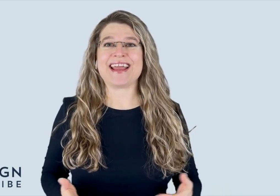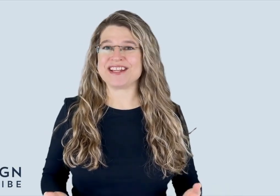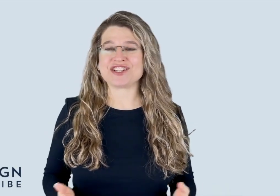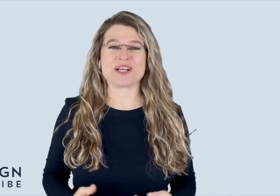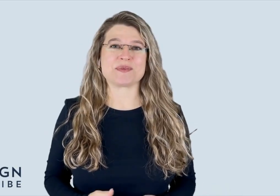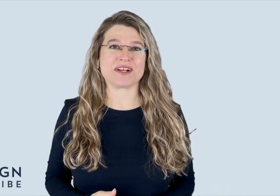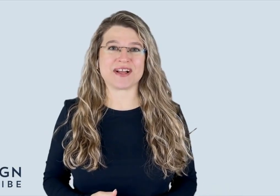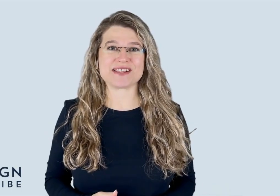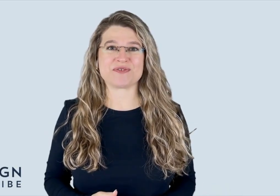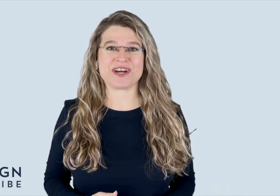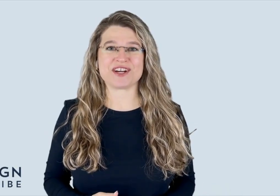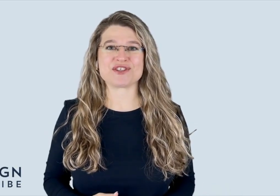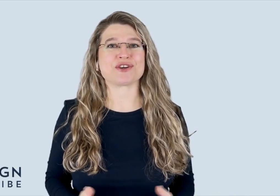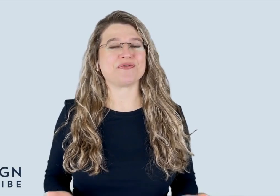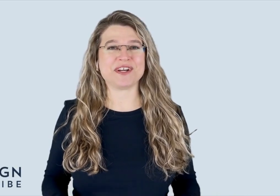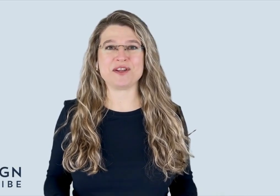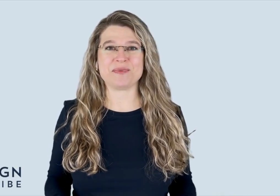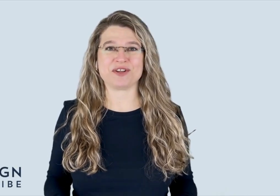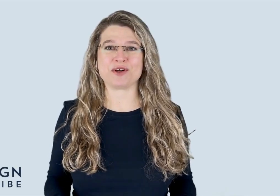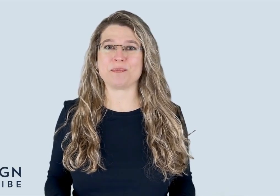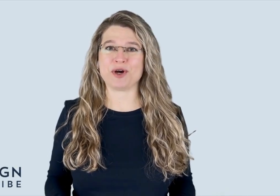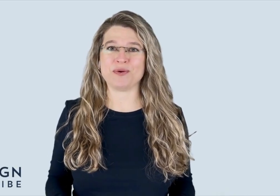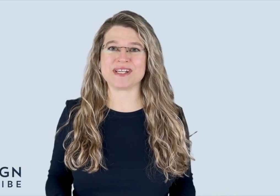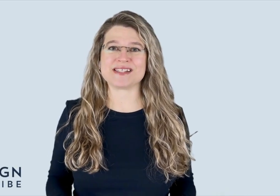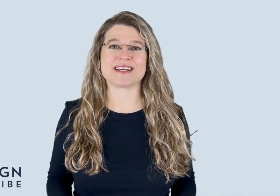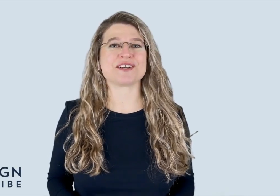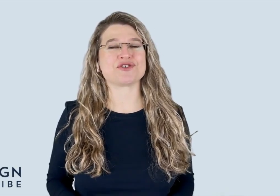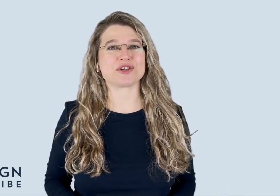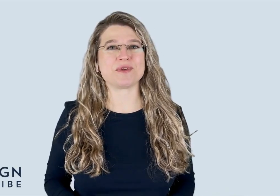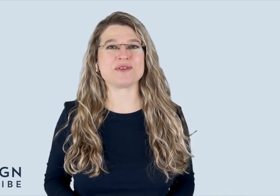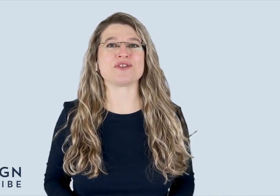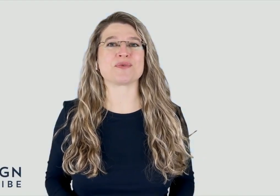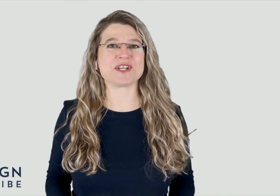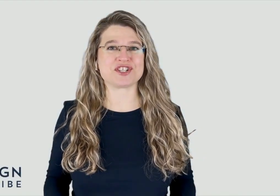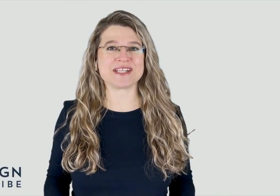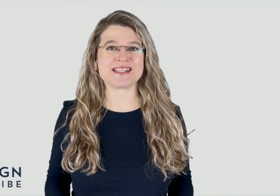Hand shapes and classifiers are fundamental components that contribute to the richness